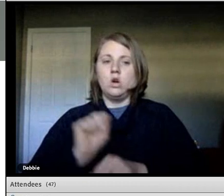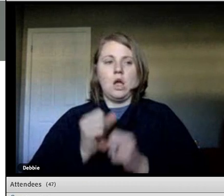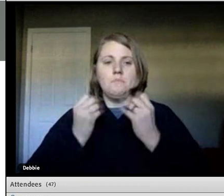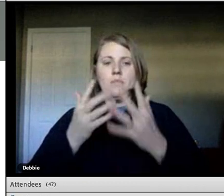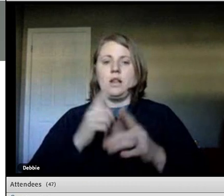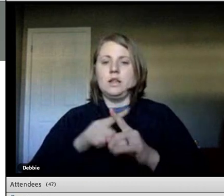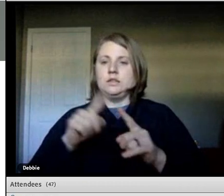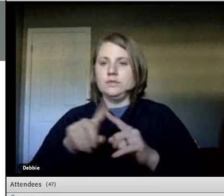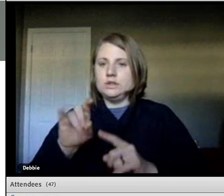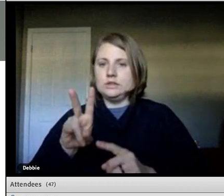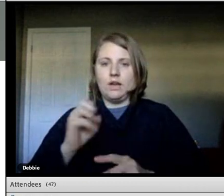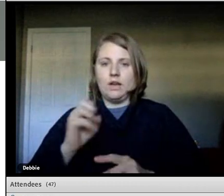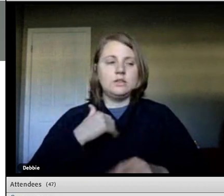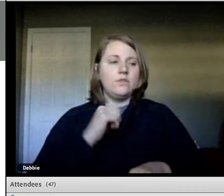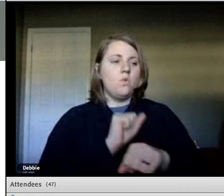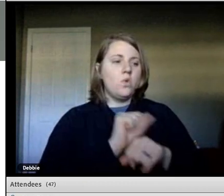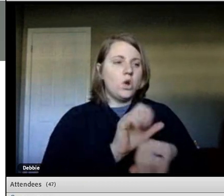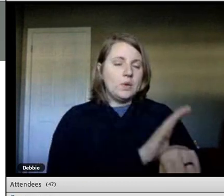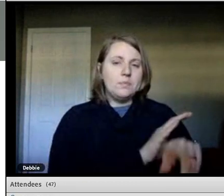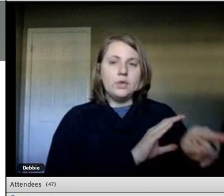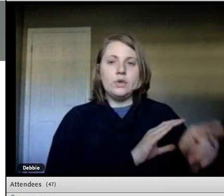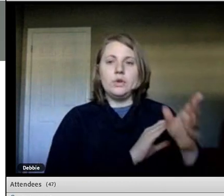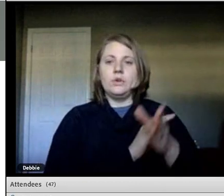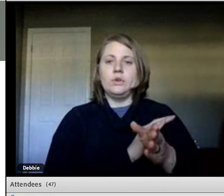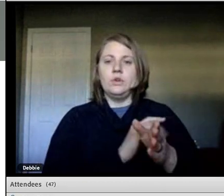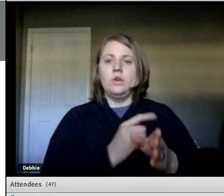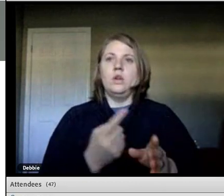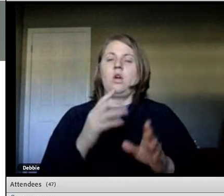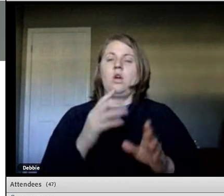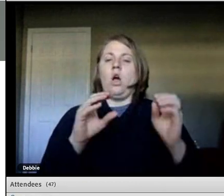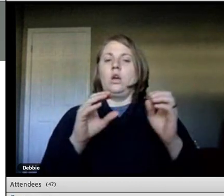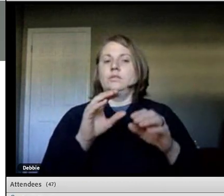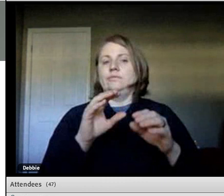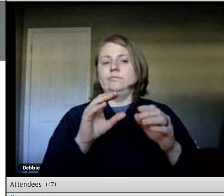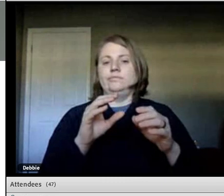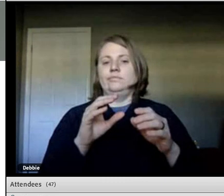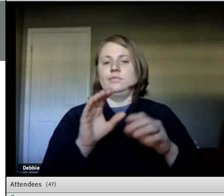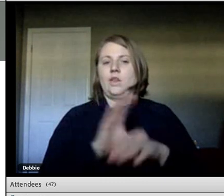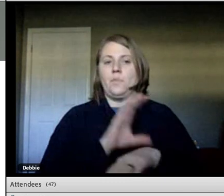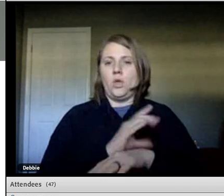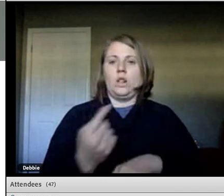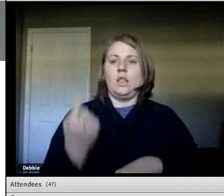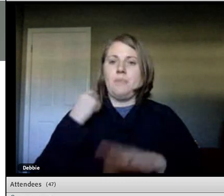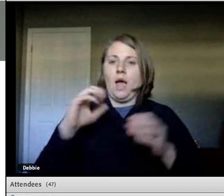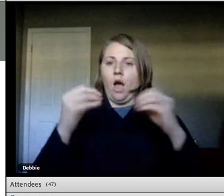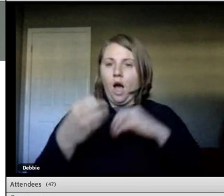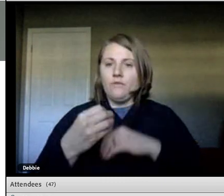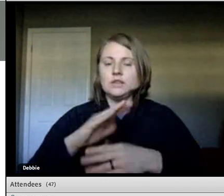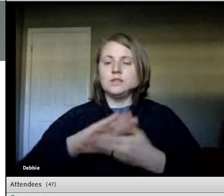your back in the back office computer, maybe a laptop, maybe your personal phone, your home computer.